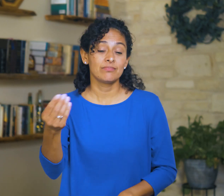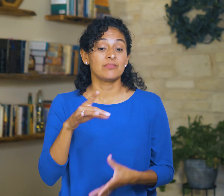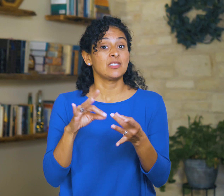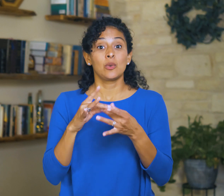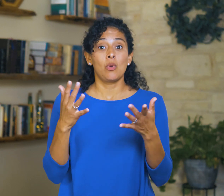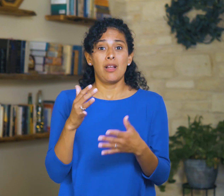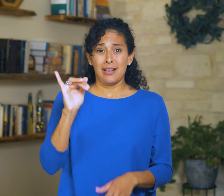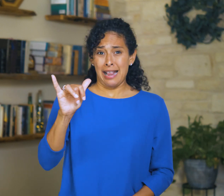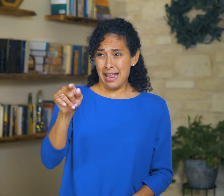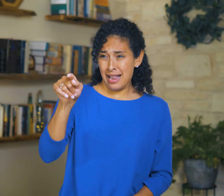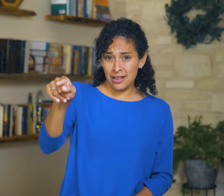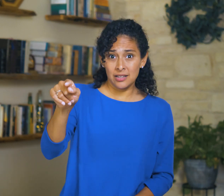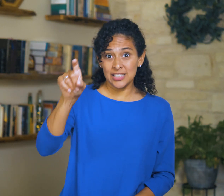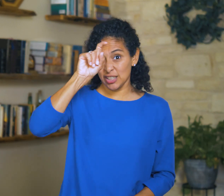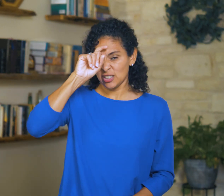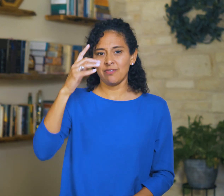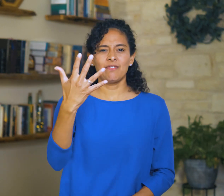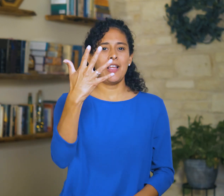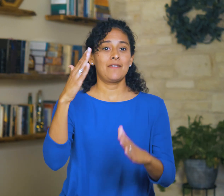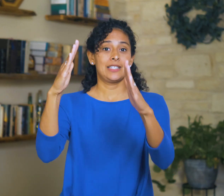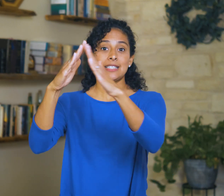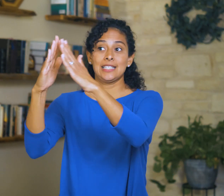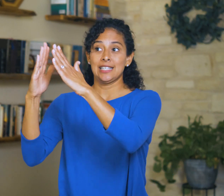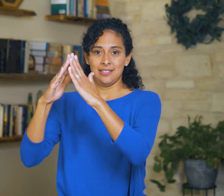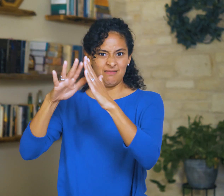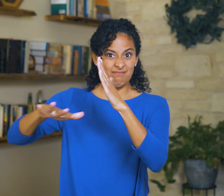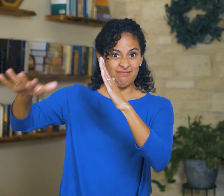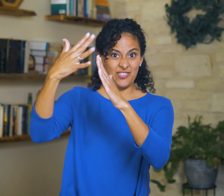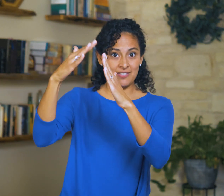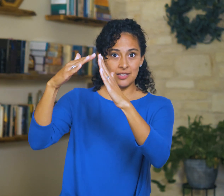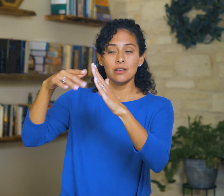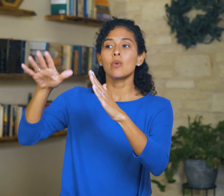“In that day there will be five cities in the land of Egypt